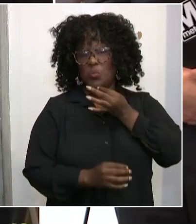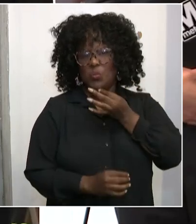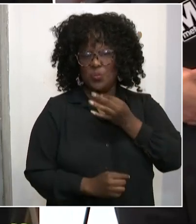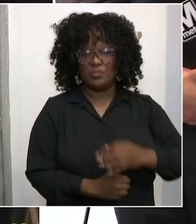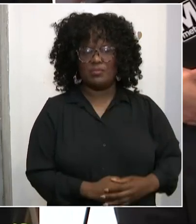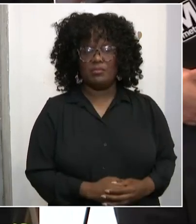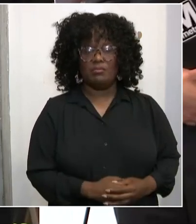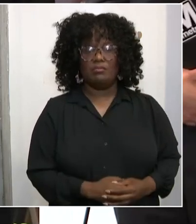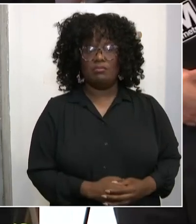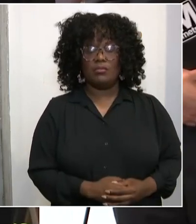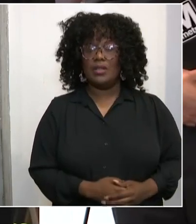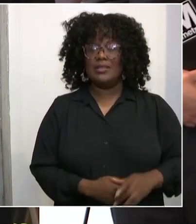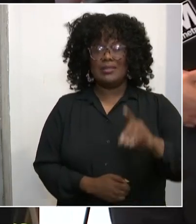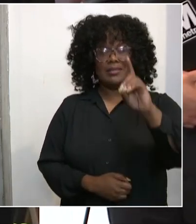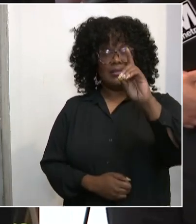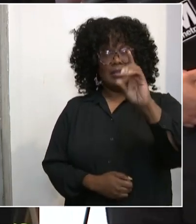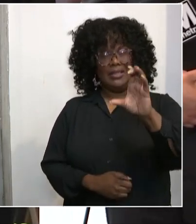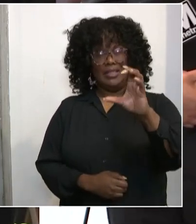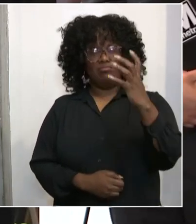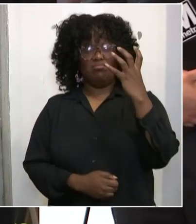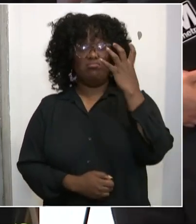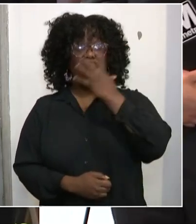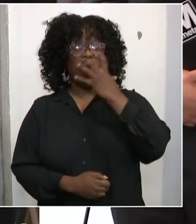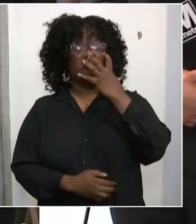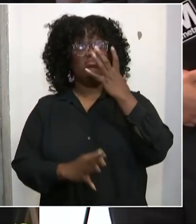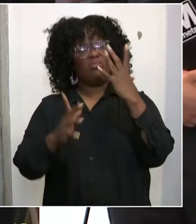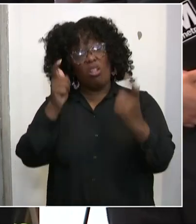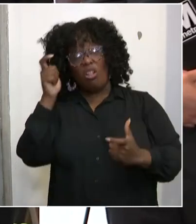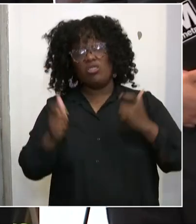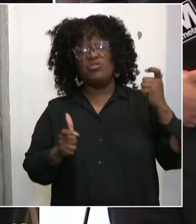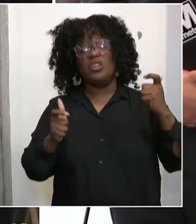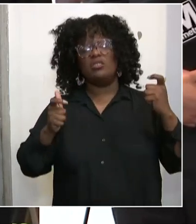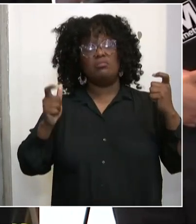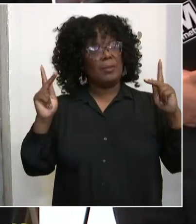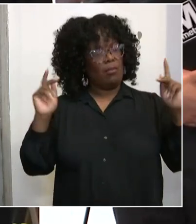track record of hosting them safely and successfully and this year will be no different,